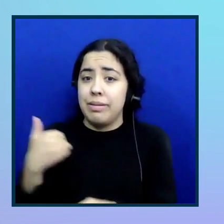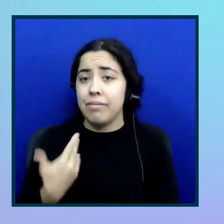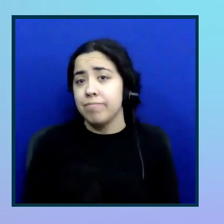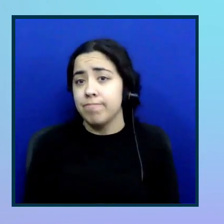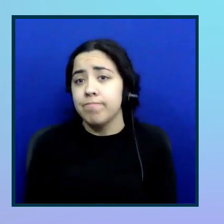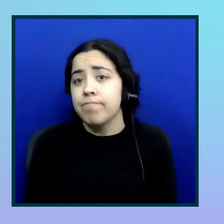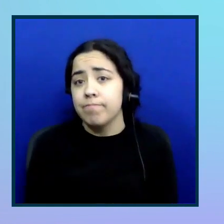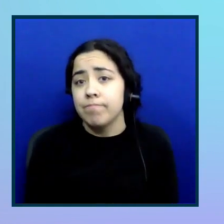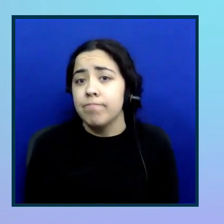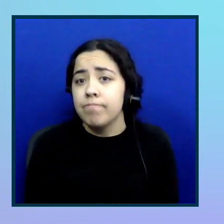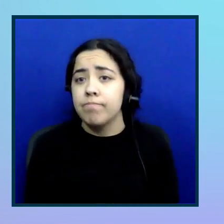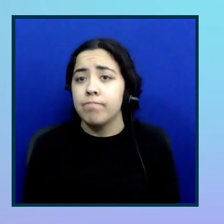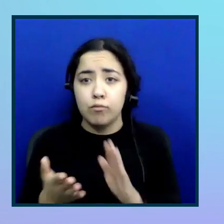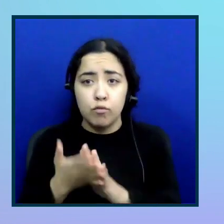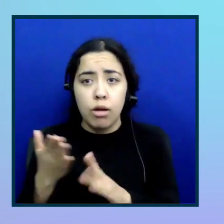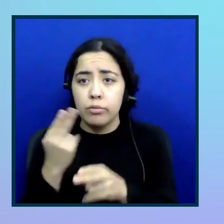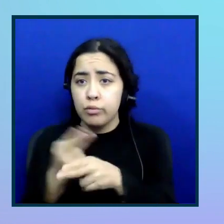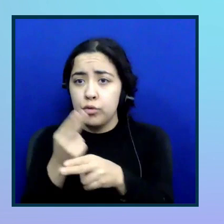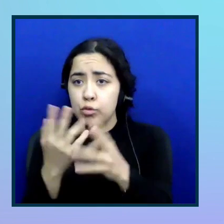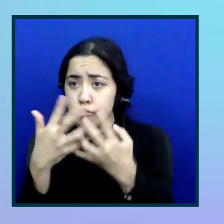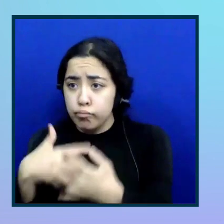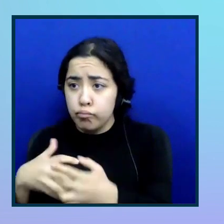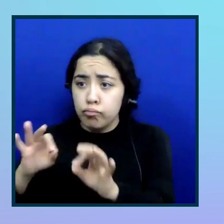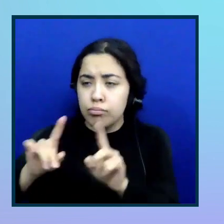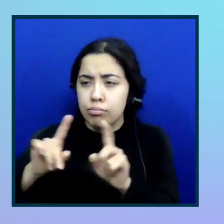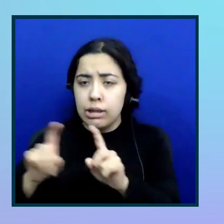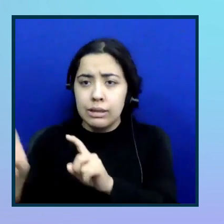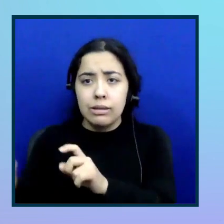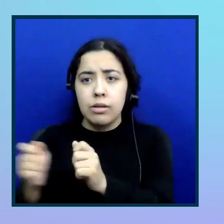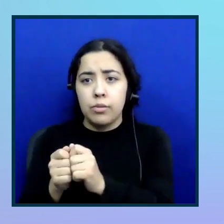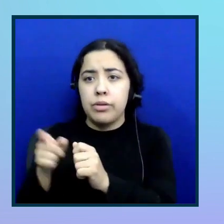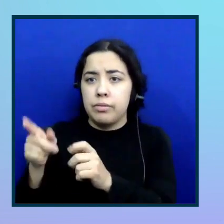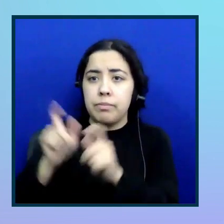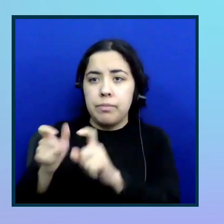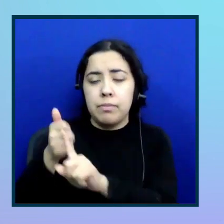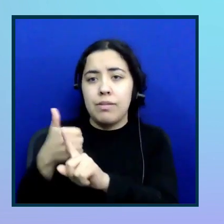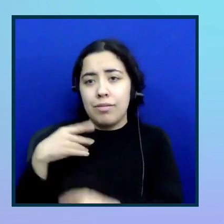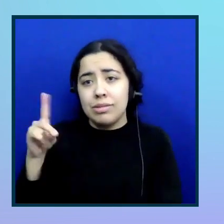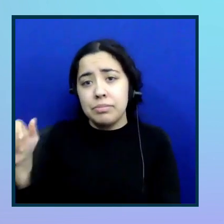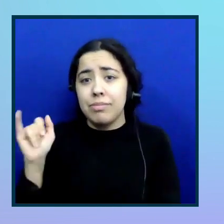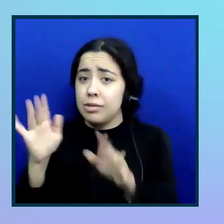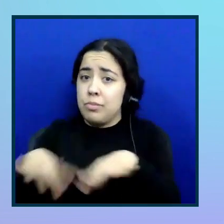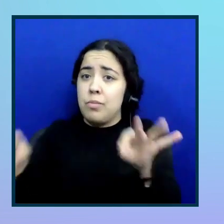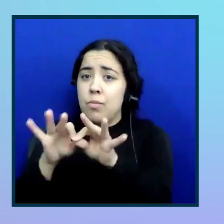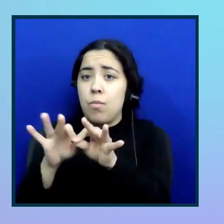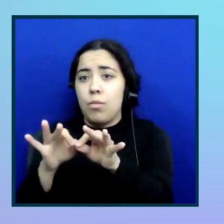and run some usability test sessions with folks. It's super important to get that feedback